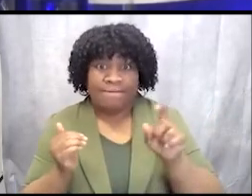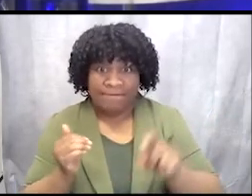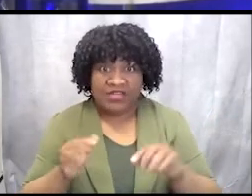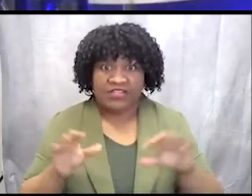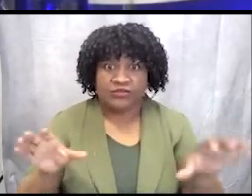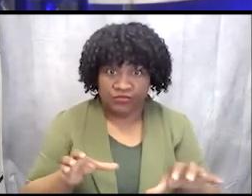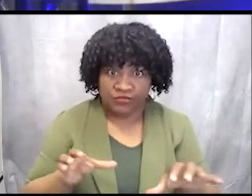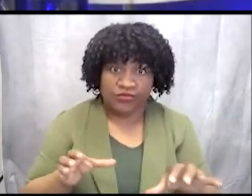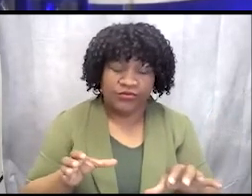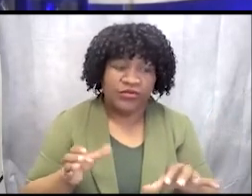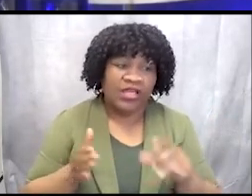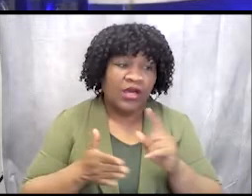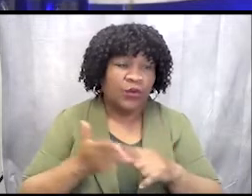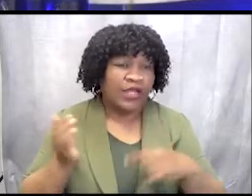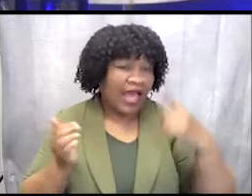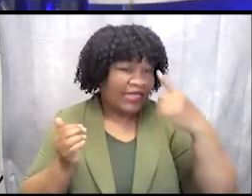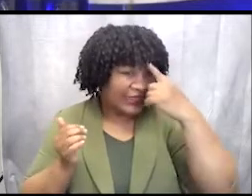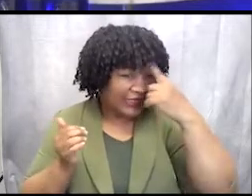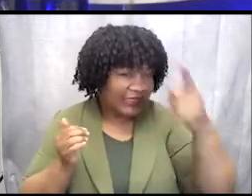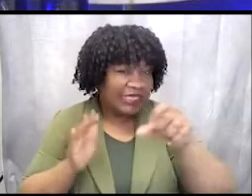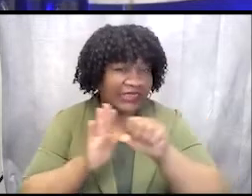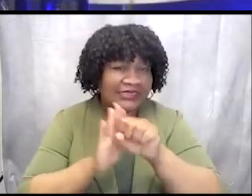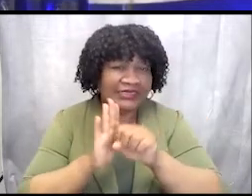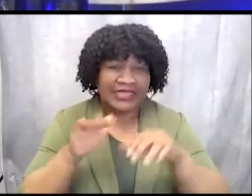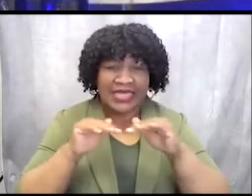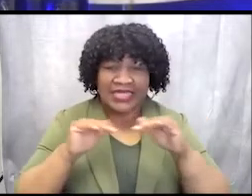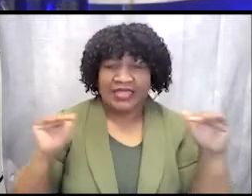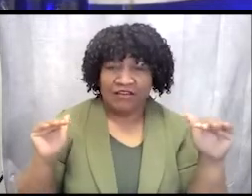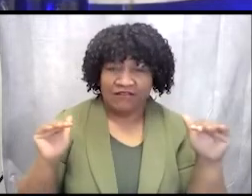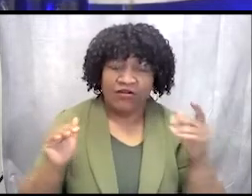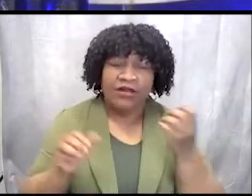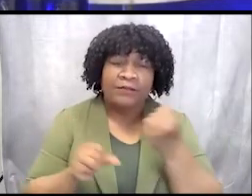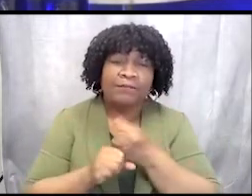and what I think at the state level we have to do is ensure